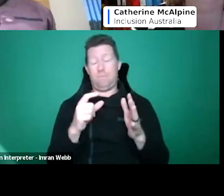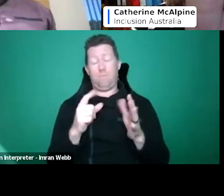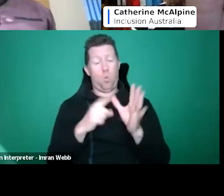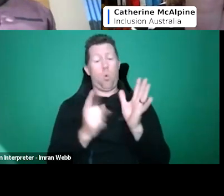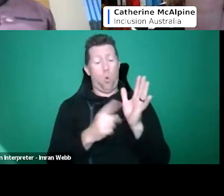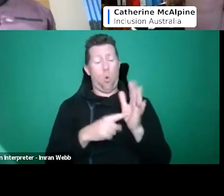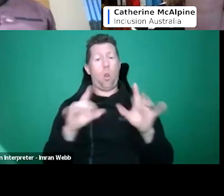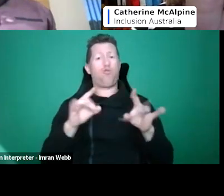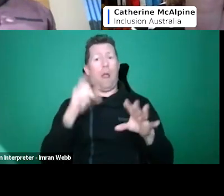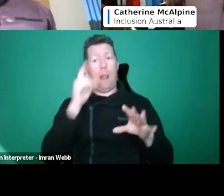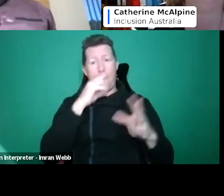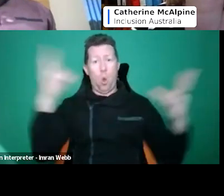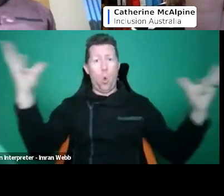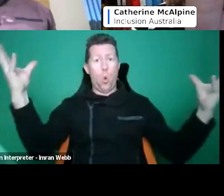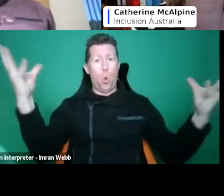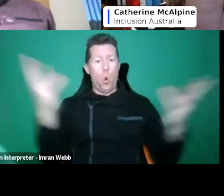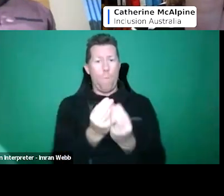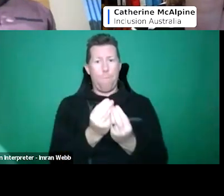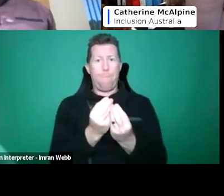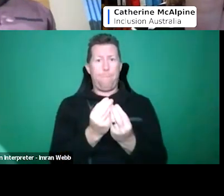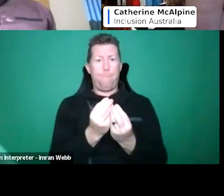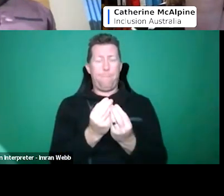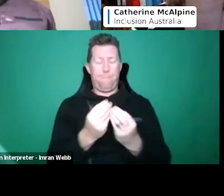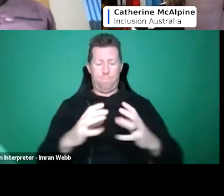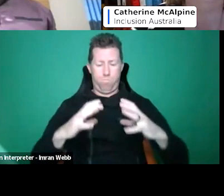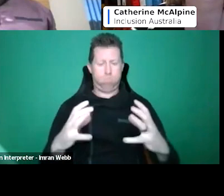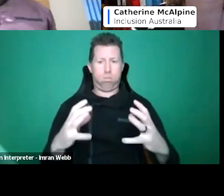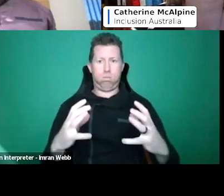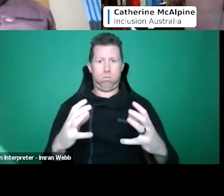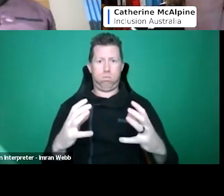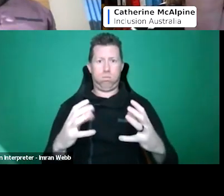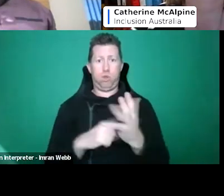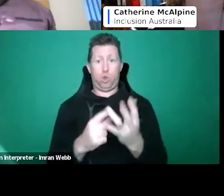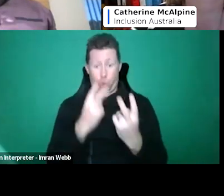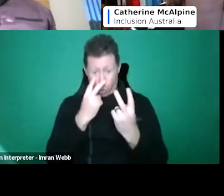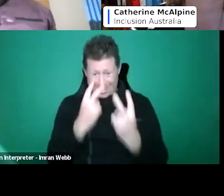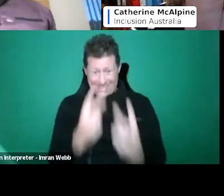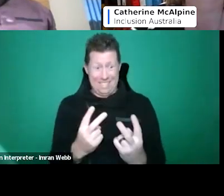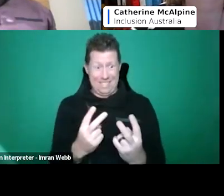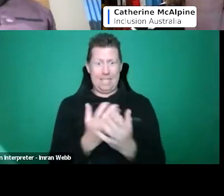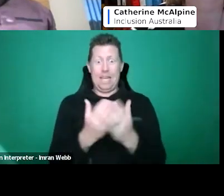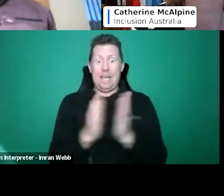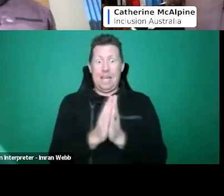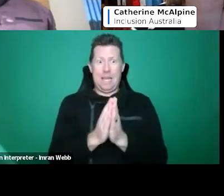so that we can say how people with disability